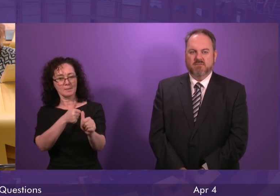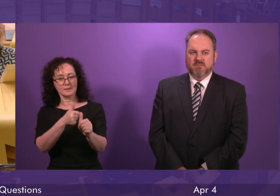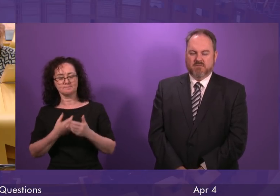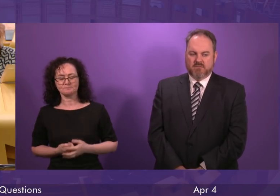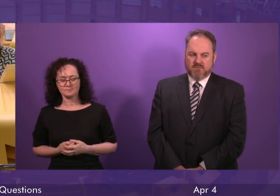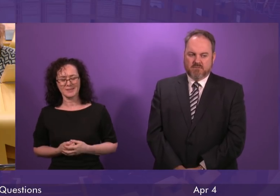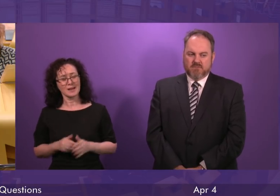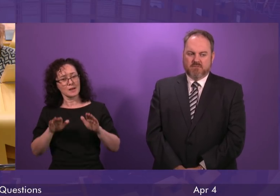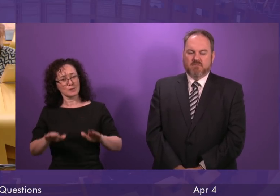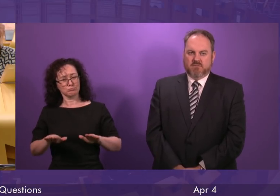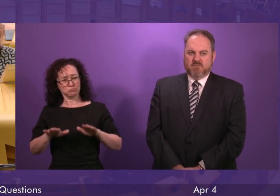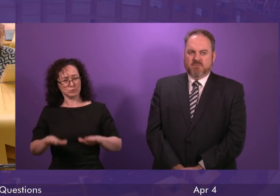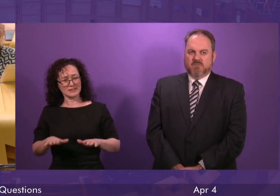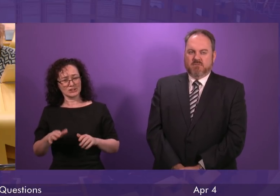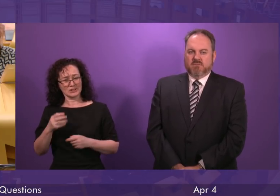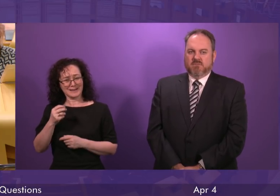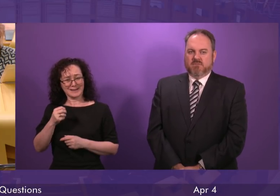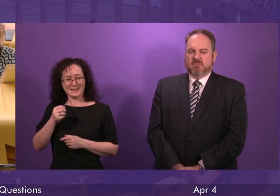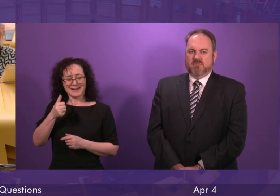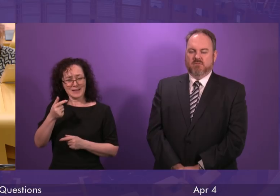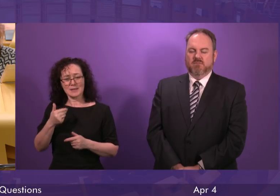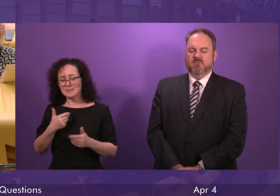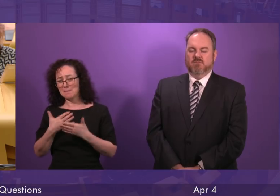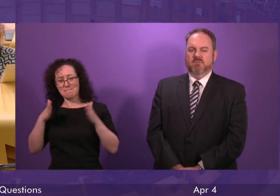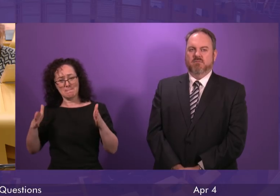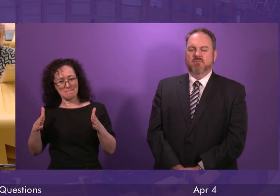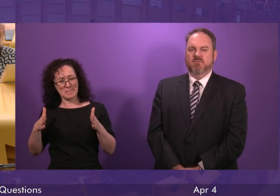United Kingdom’s largest energy supplier and is a significant employer in Scotland,